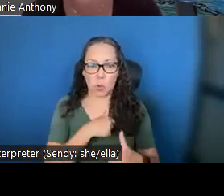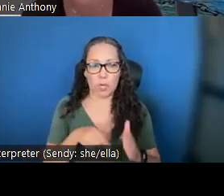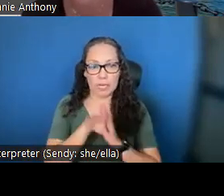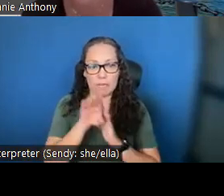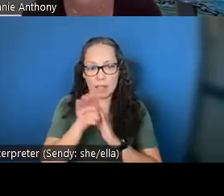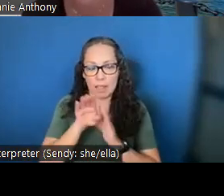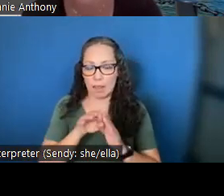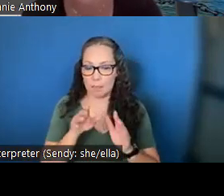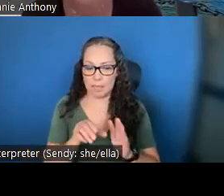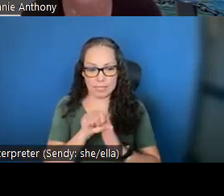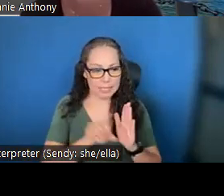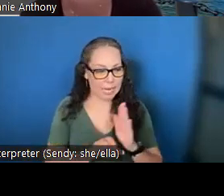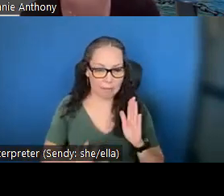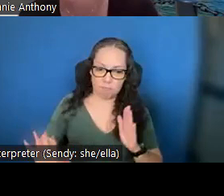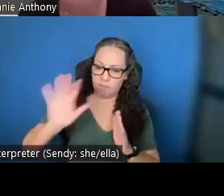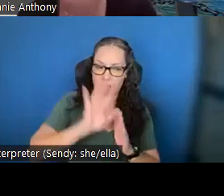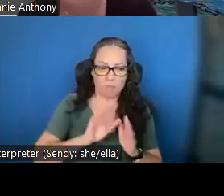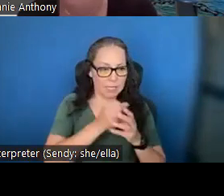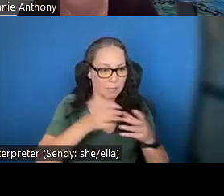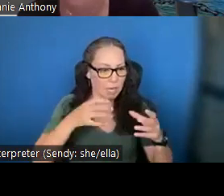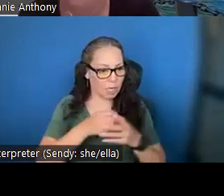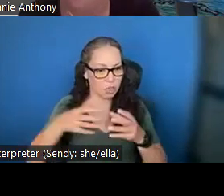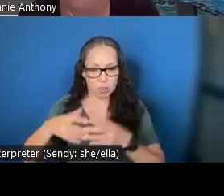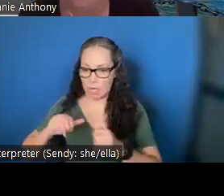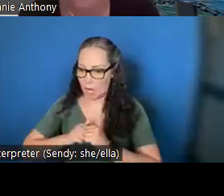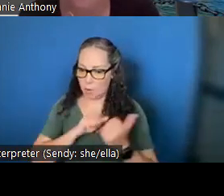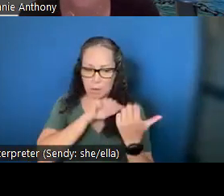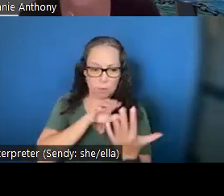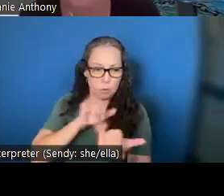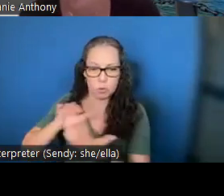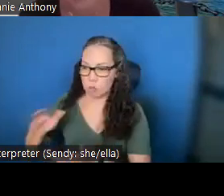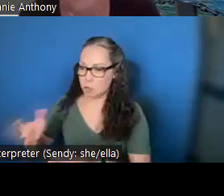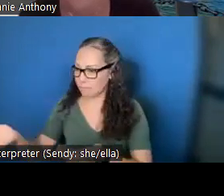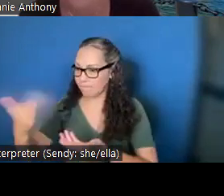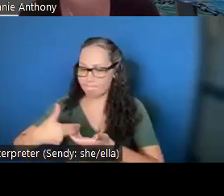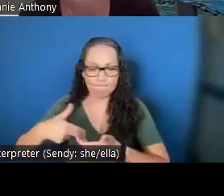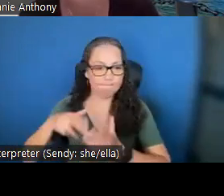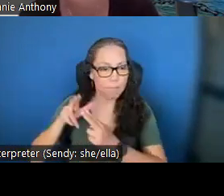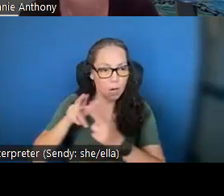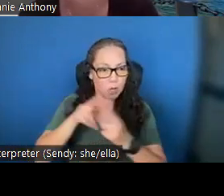expansion approaches in partnership with core Partners including counties and really having